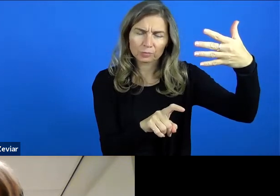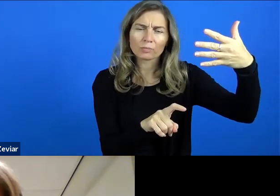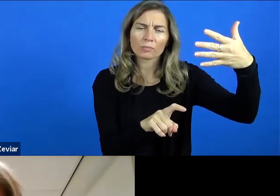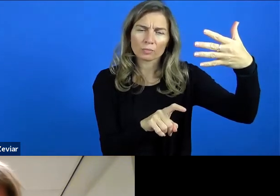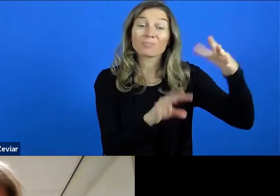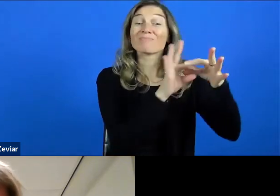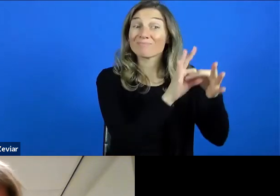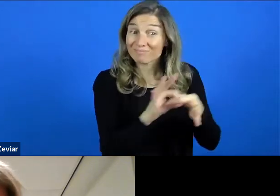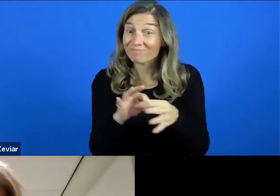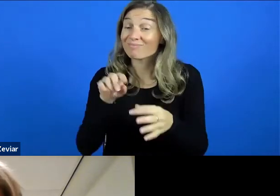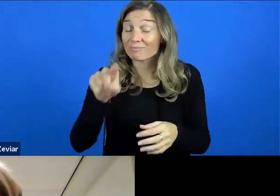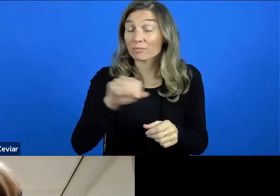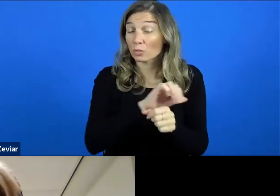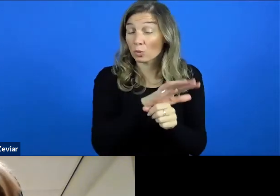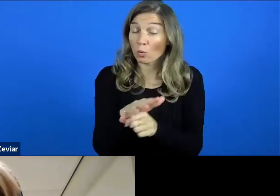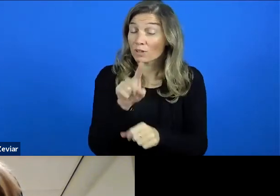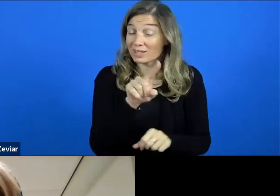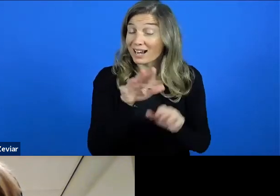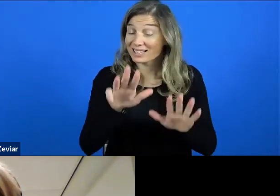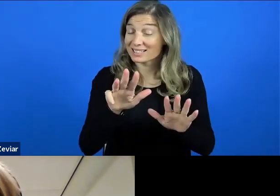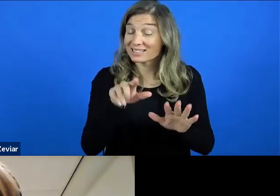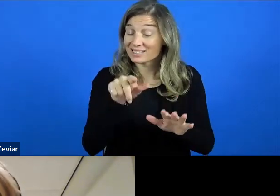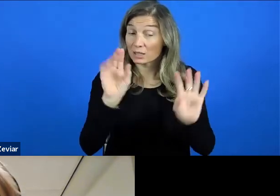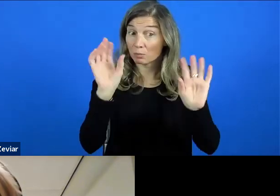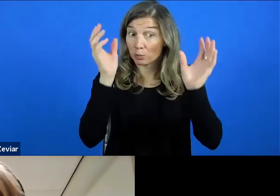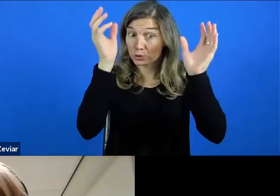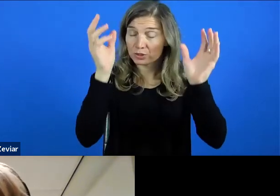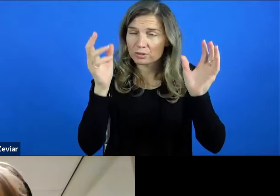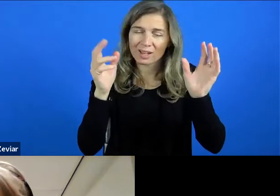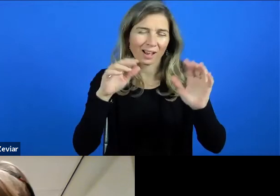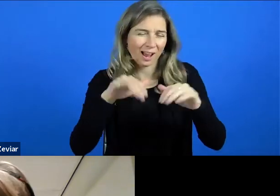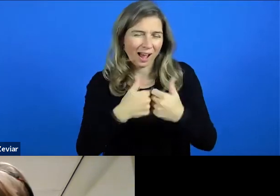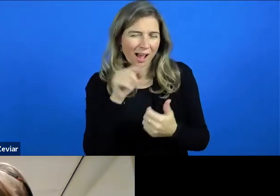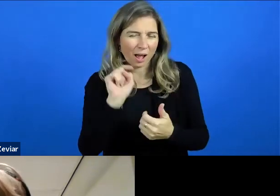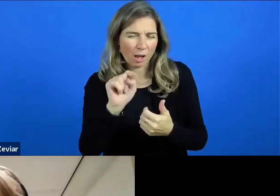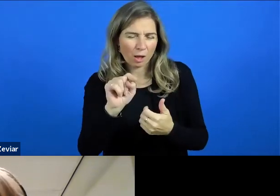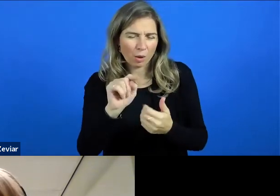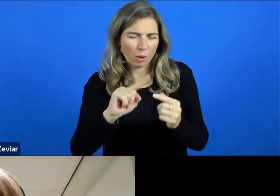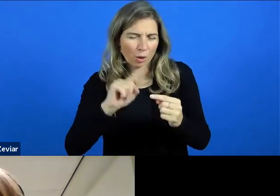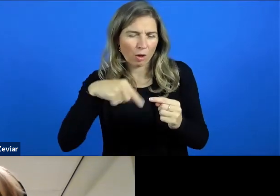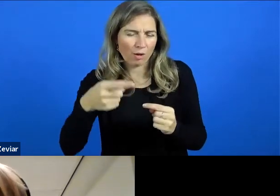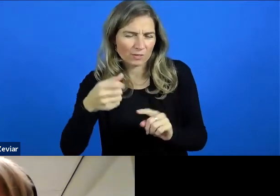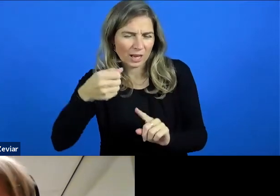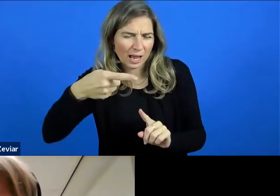and some of the issues that are transparent. We've now received the Commission's reply to that